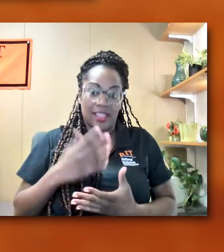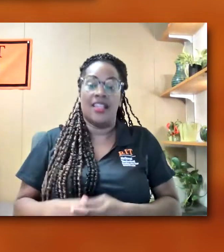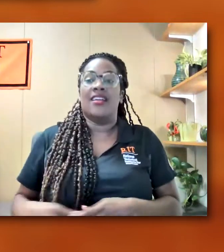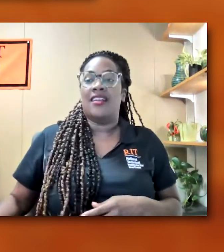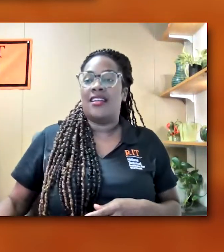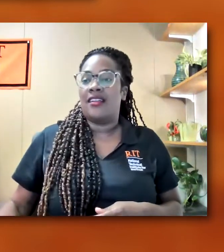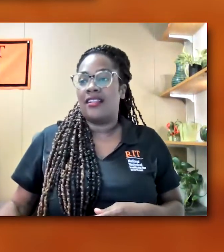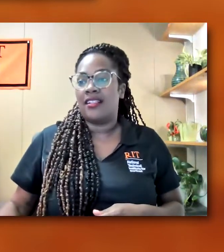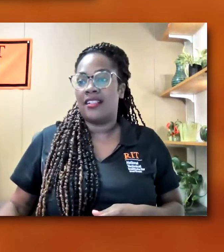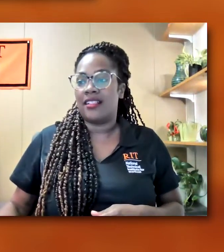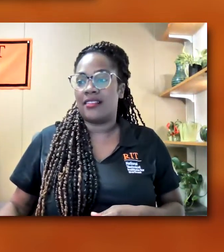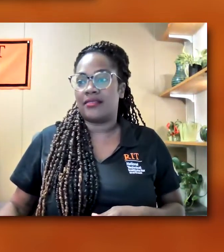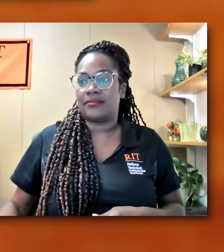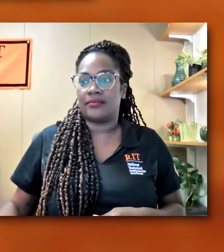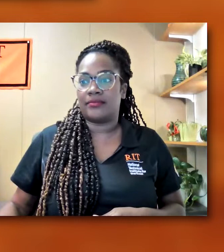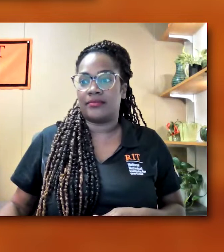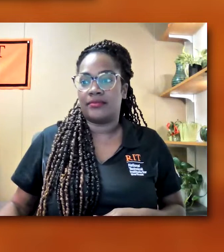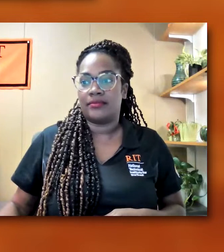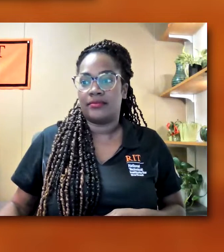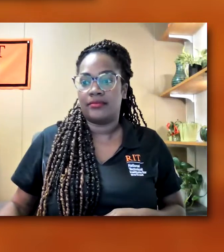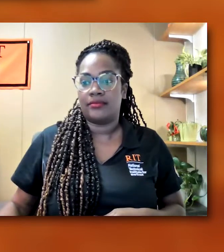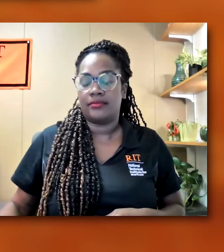It can be extremely enjoyable and fun.